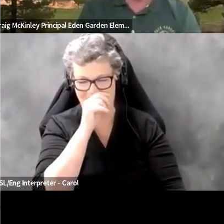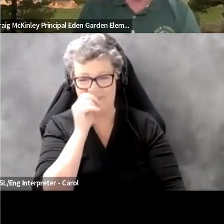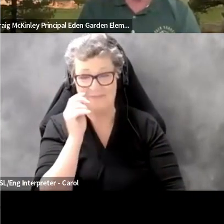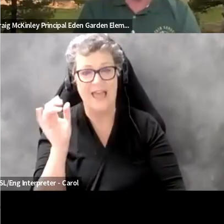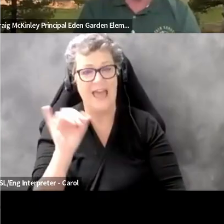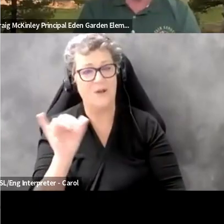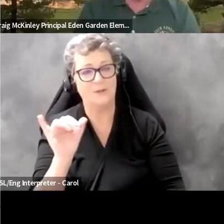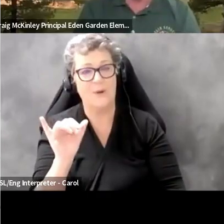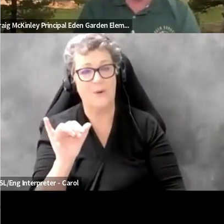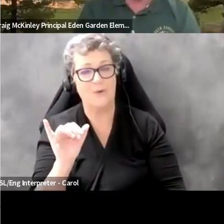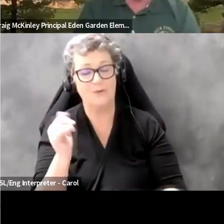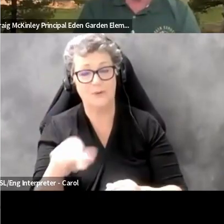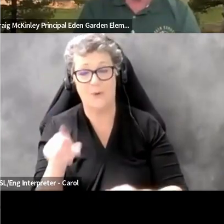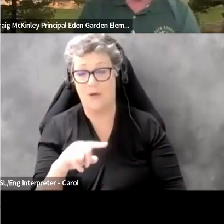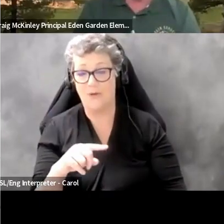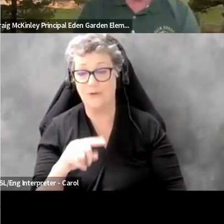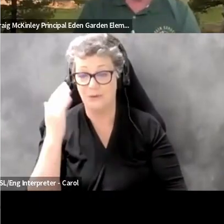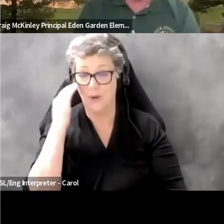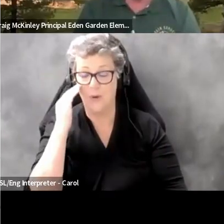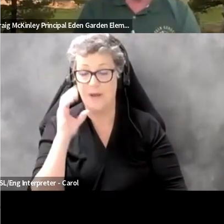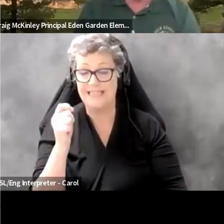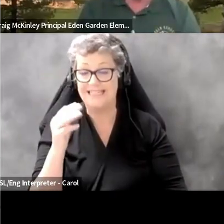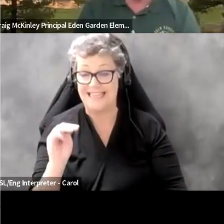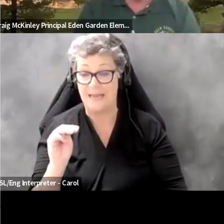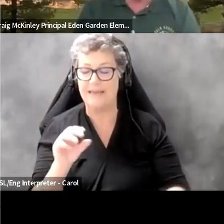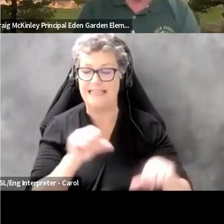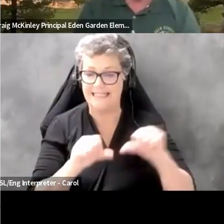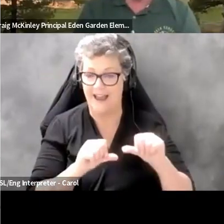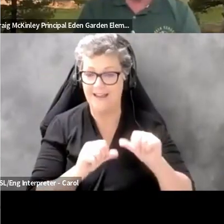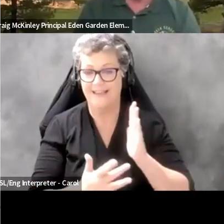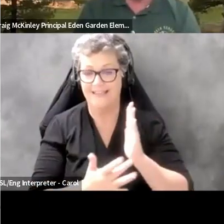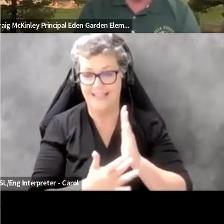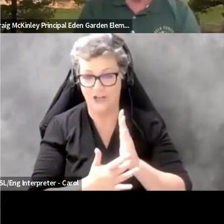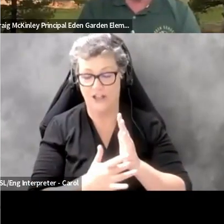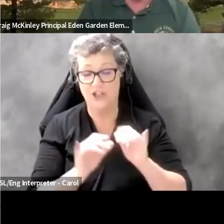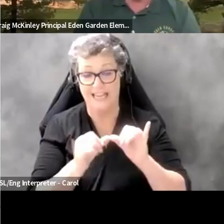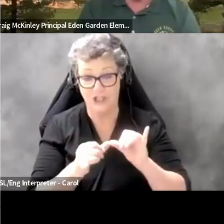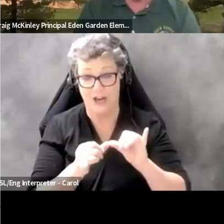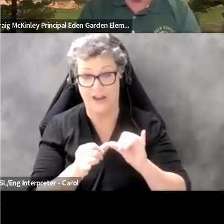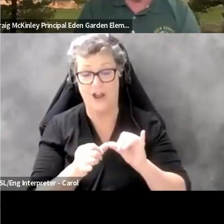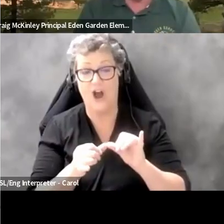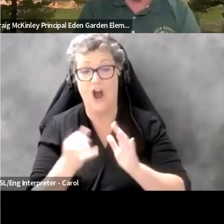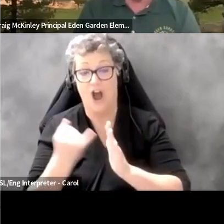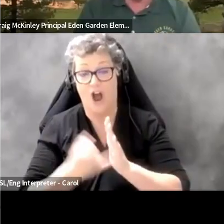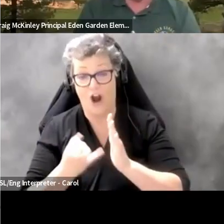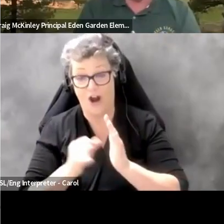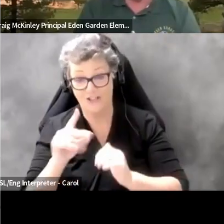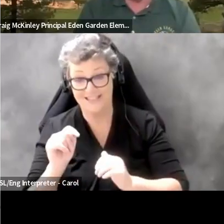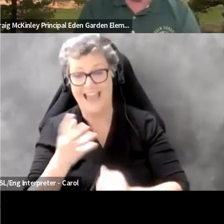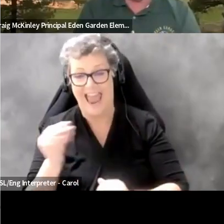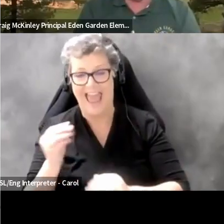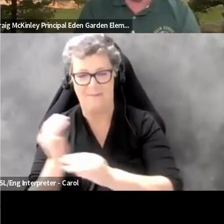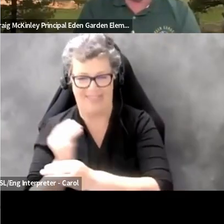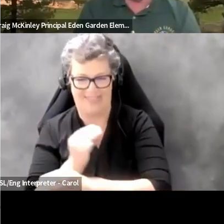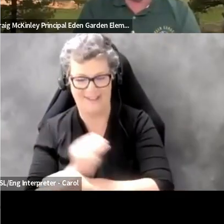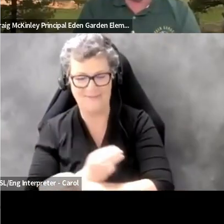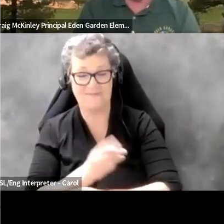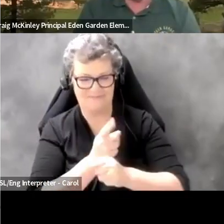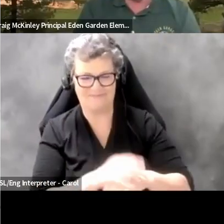so so others know STEAM is science technology engineering arts and math. So that's that's the